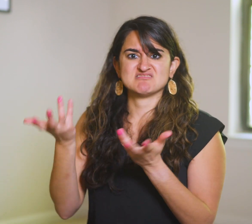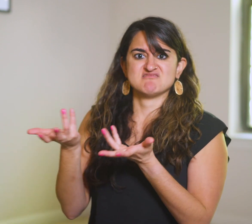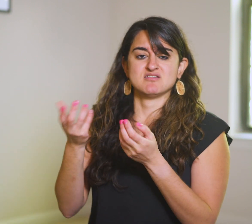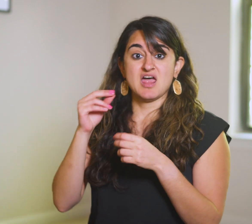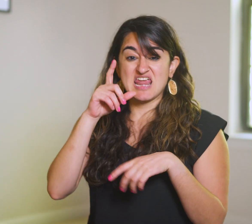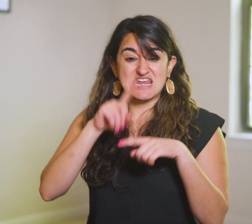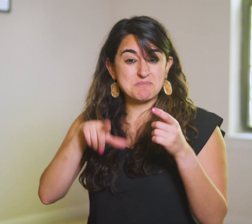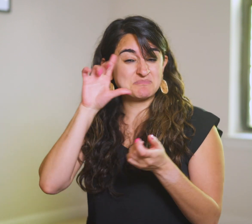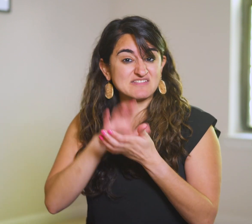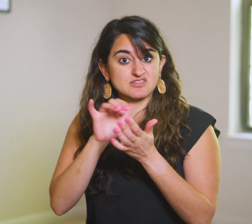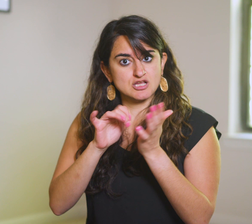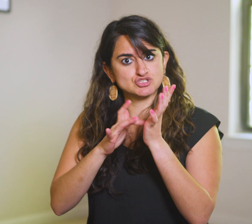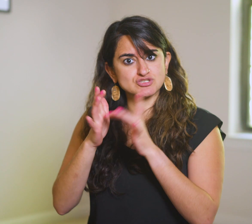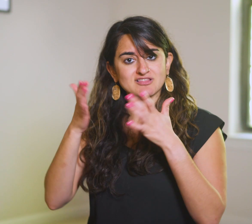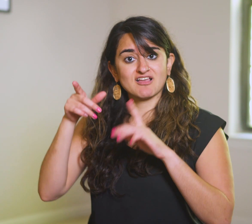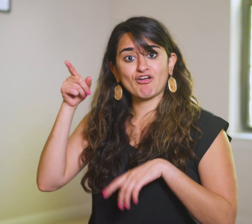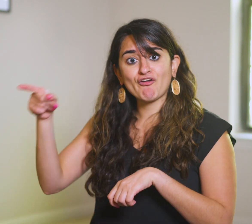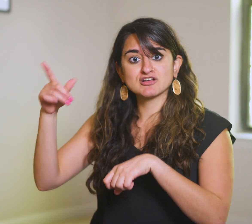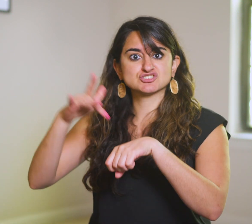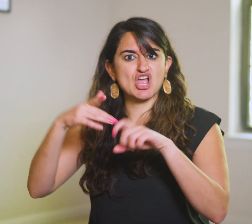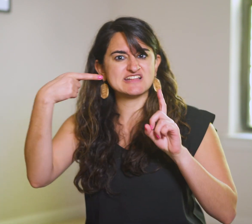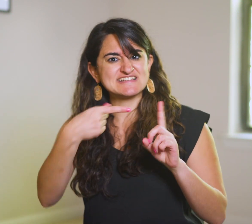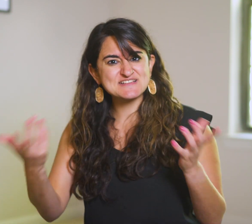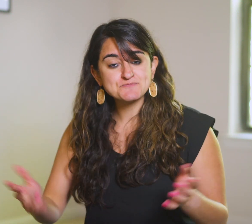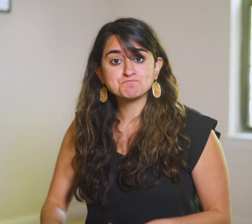and can’t believe Jesus is letting her touch Him.